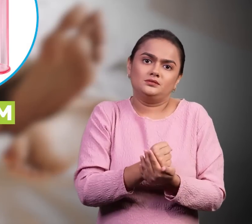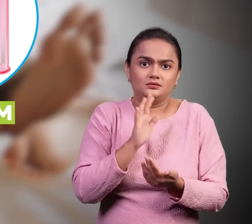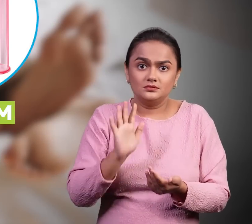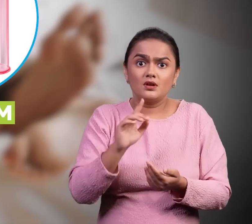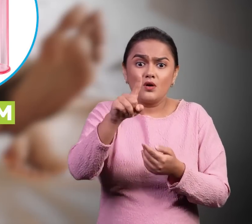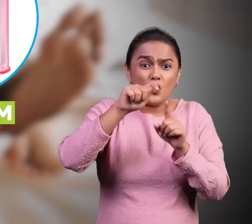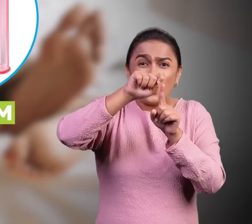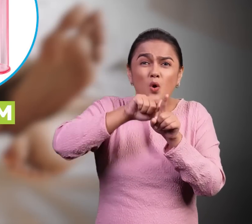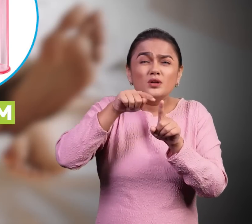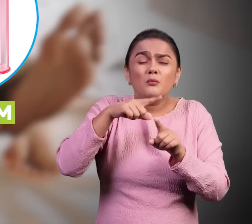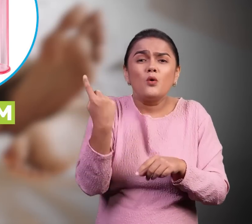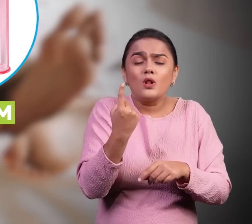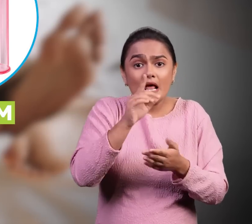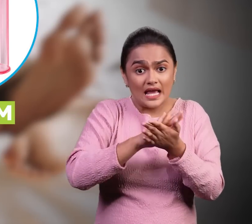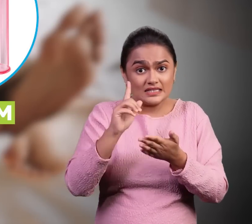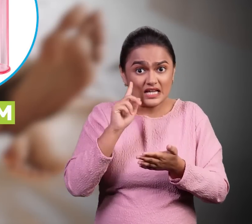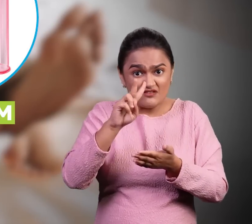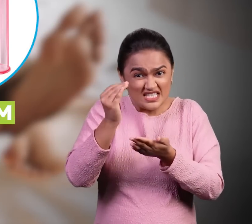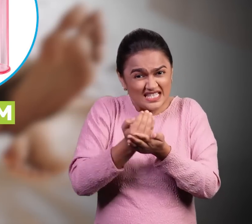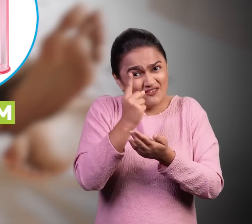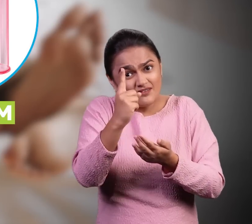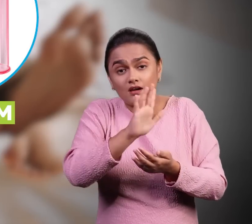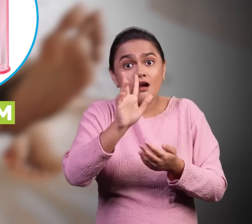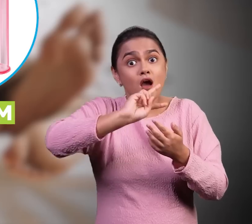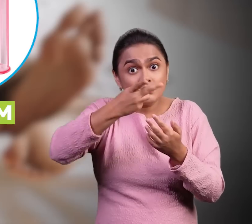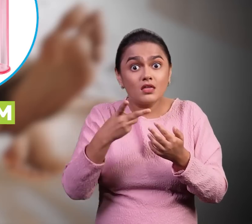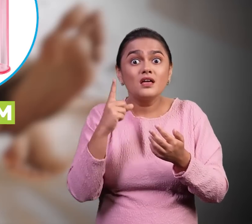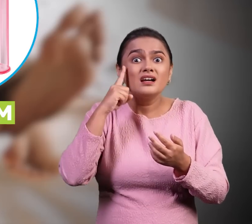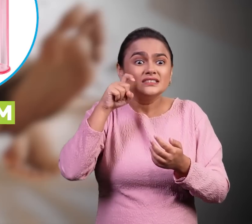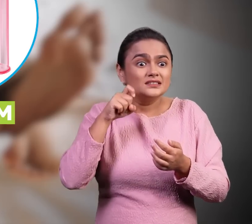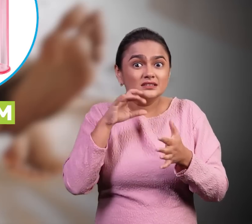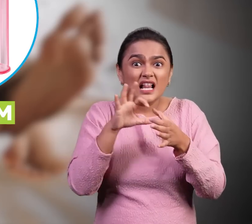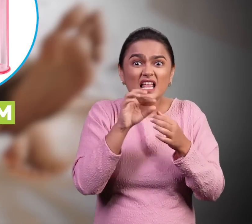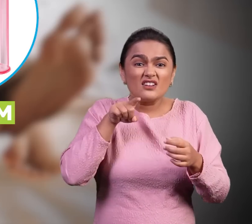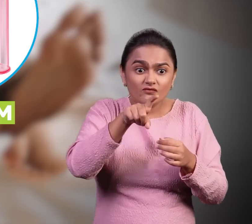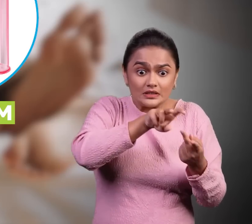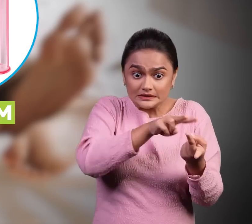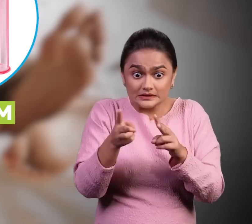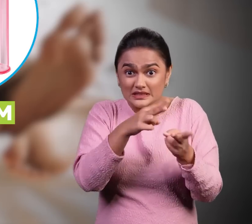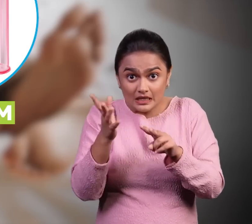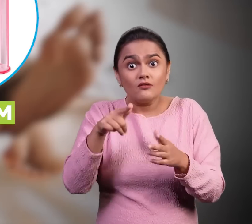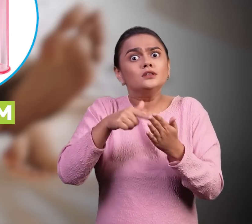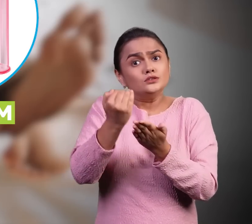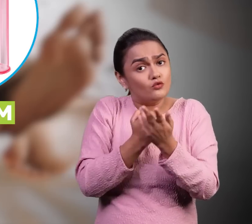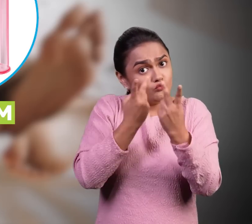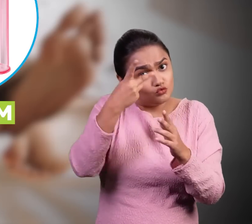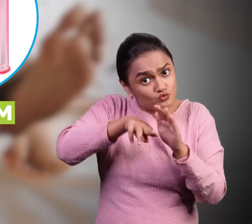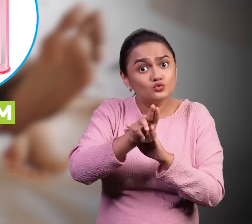It will not only protect you from HIV but also from other sexually transmitted infections.